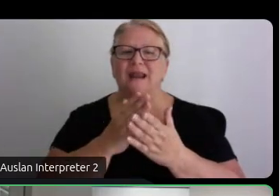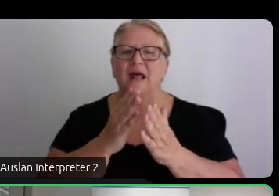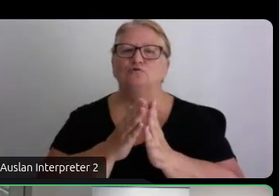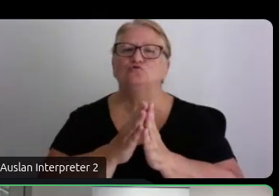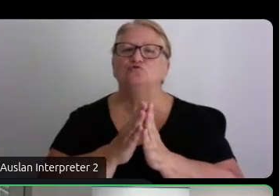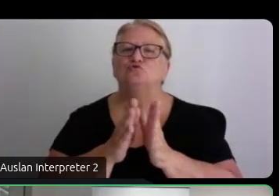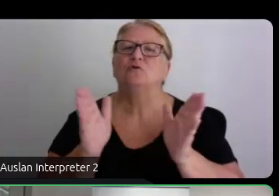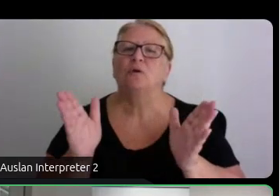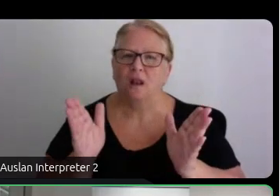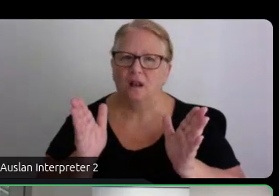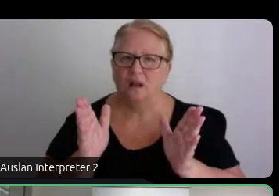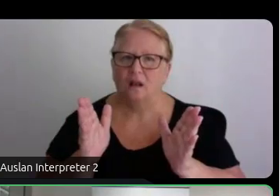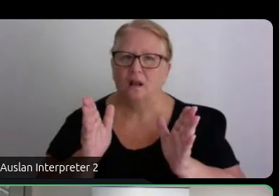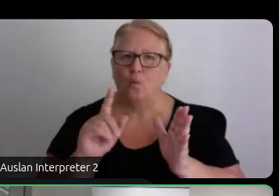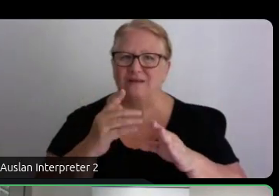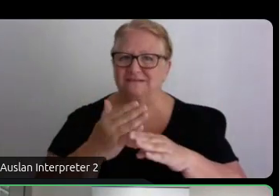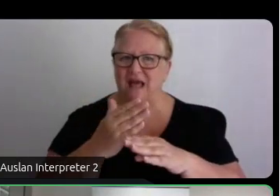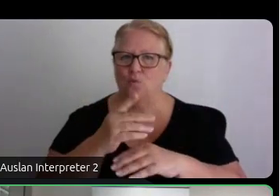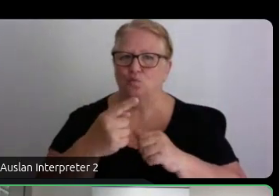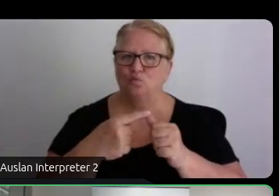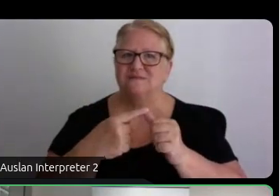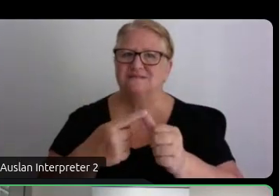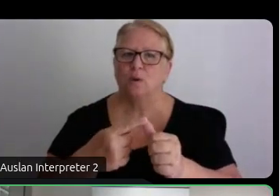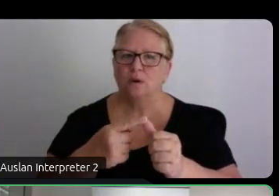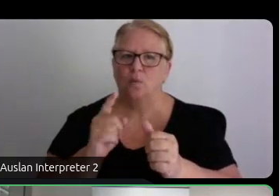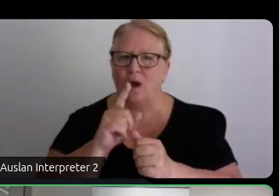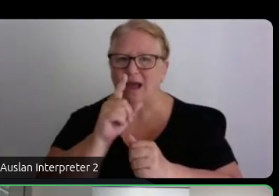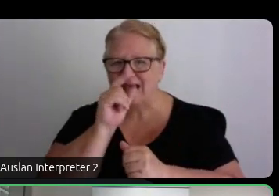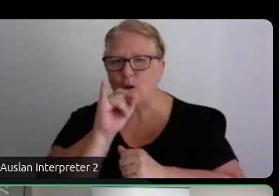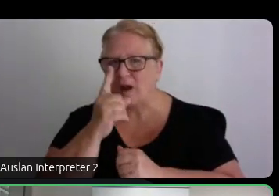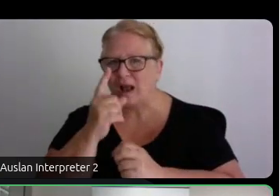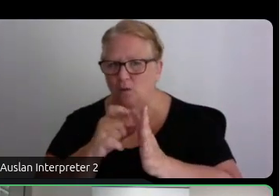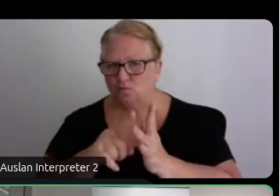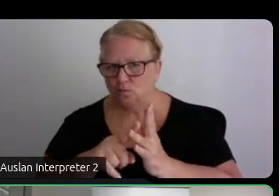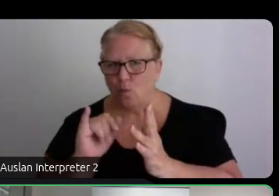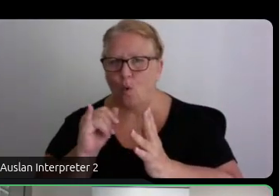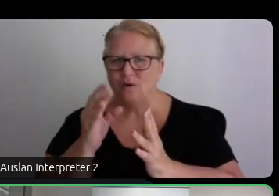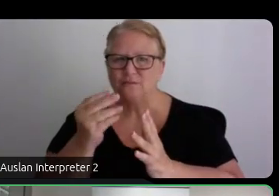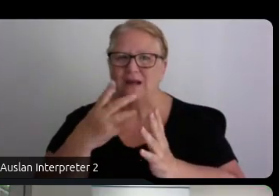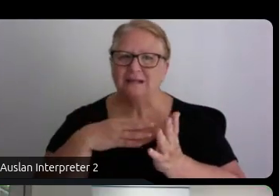you're responding to in terms of what someone can't do or needs assistance with or otherwise.